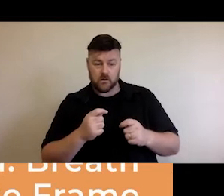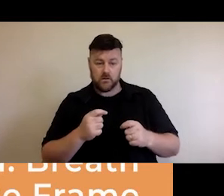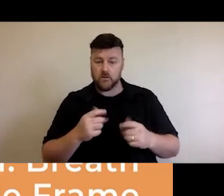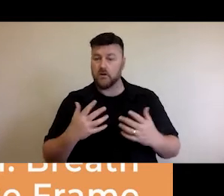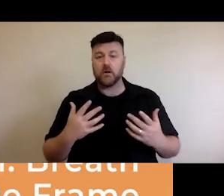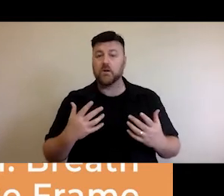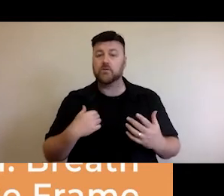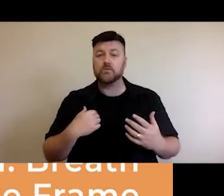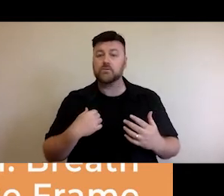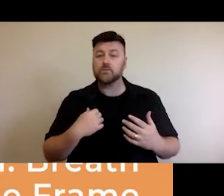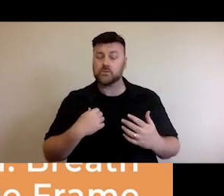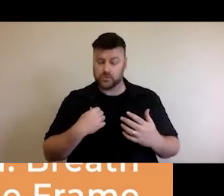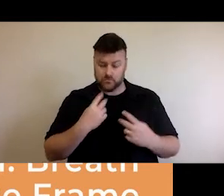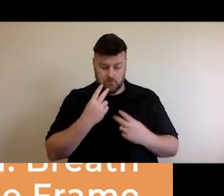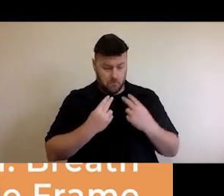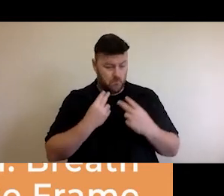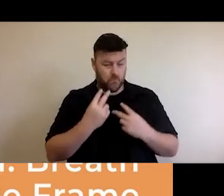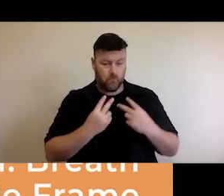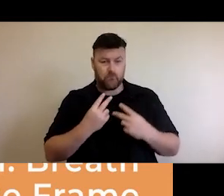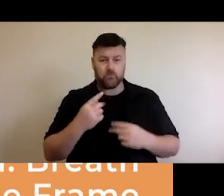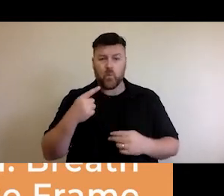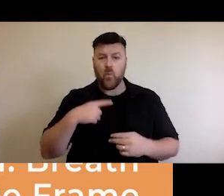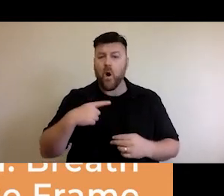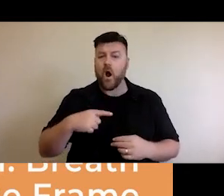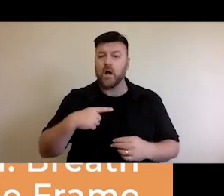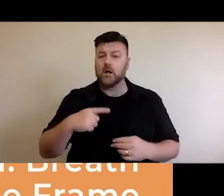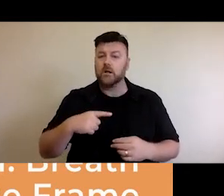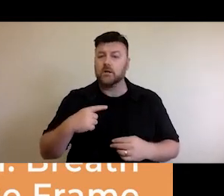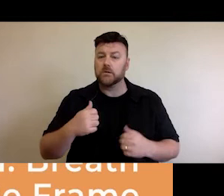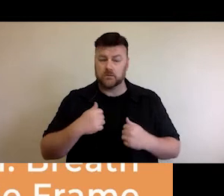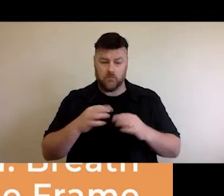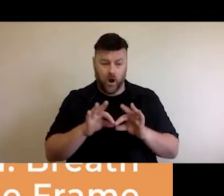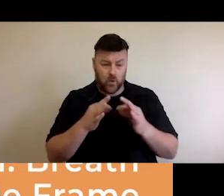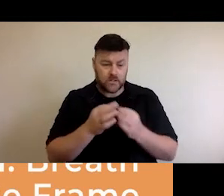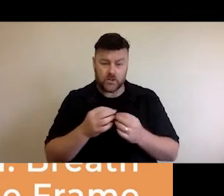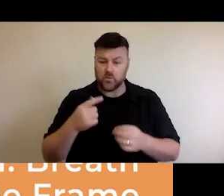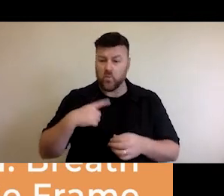yourself around the purpose - why do YOU do what you do? Why does your organisation do what it does?